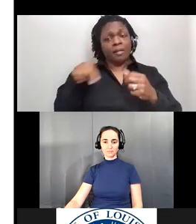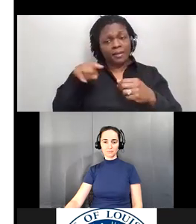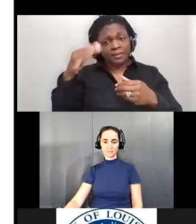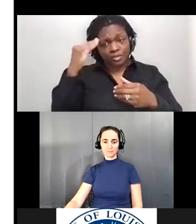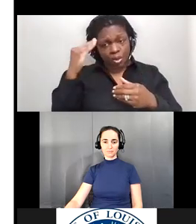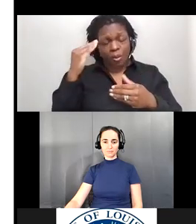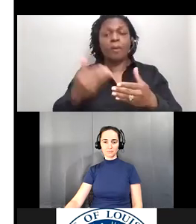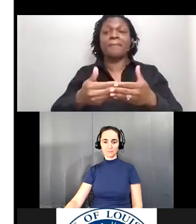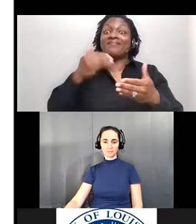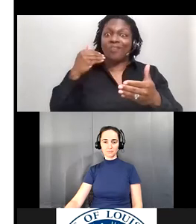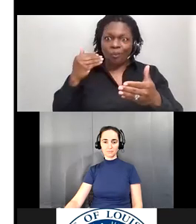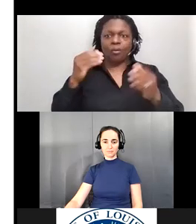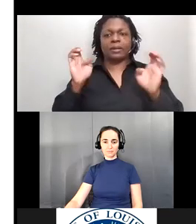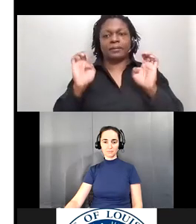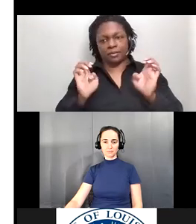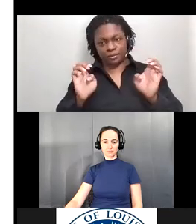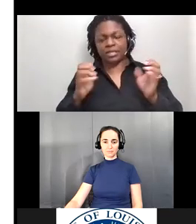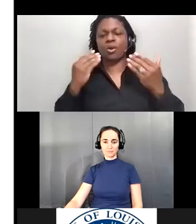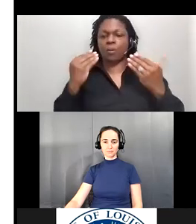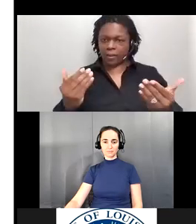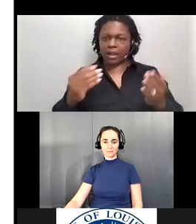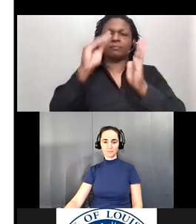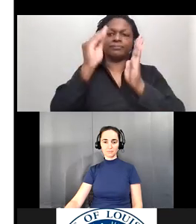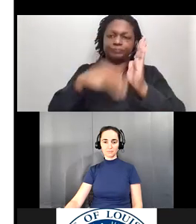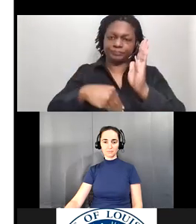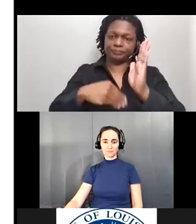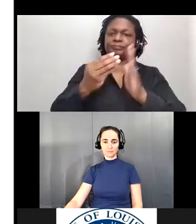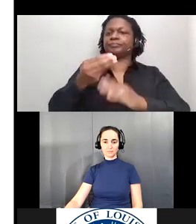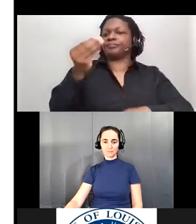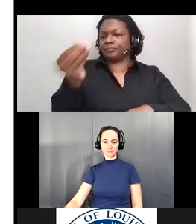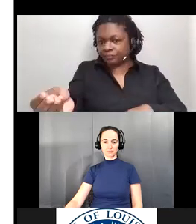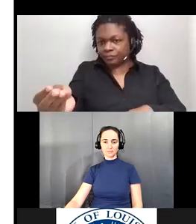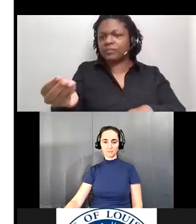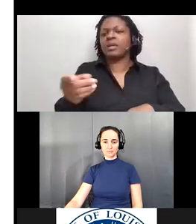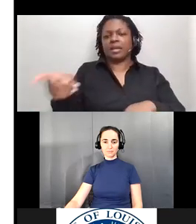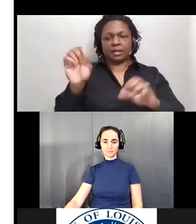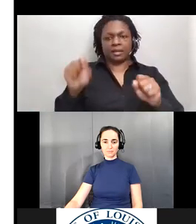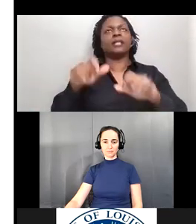the key here is to have this already done prior to an emergency situation with law enforcement,